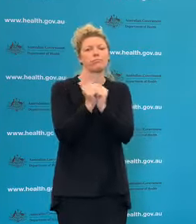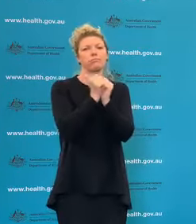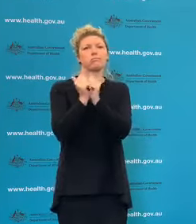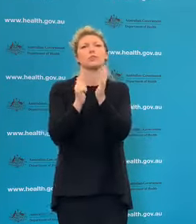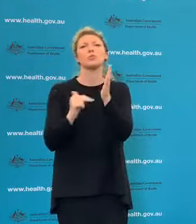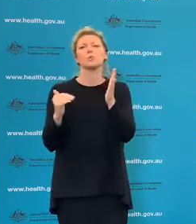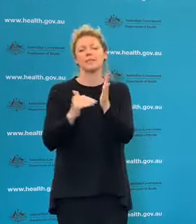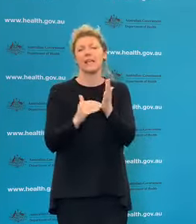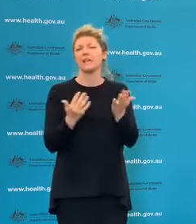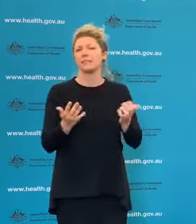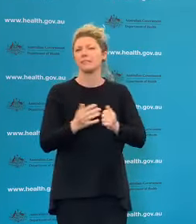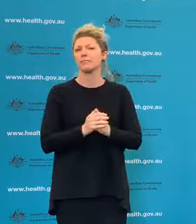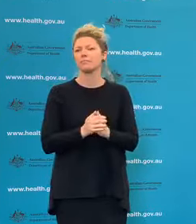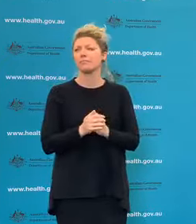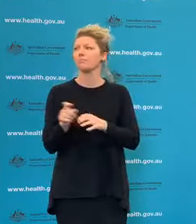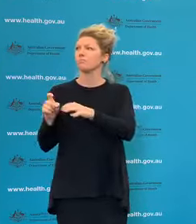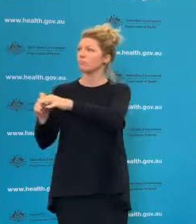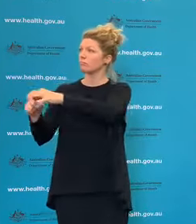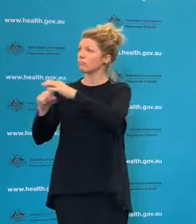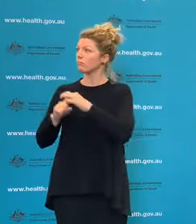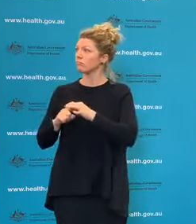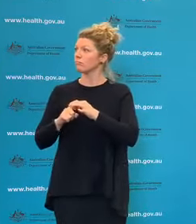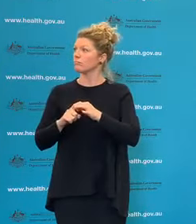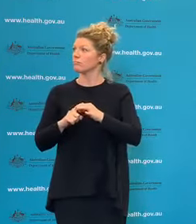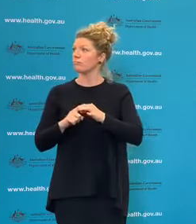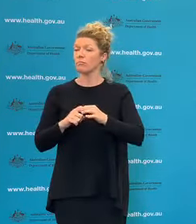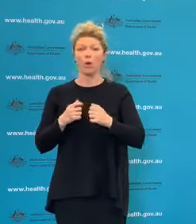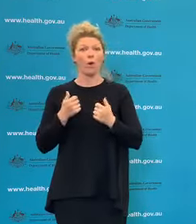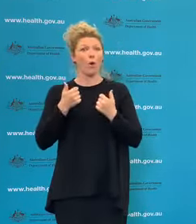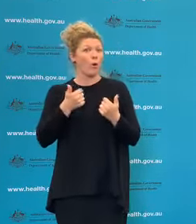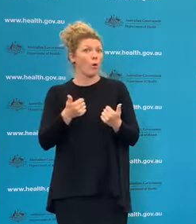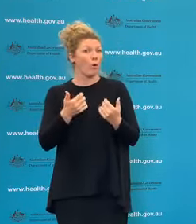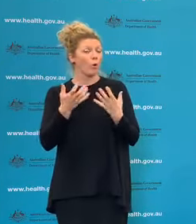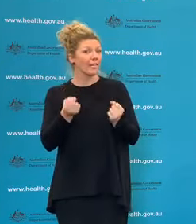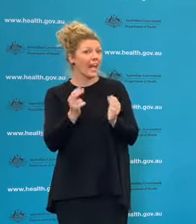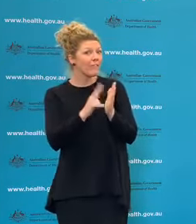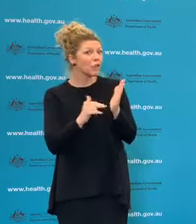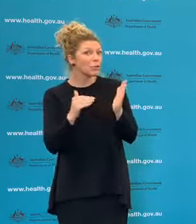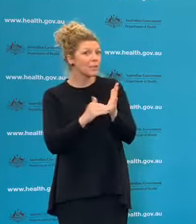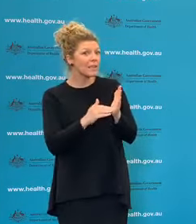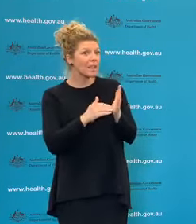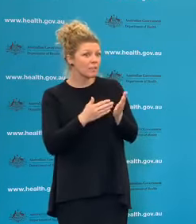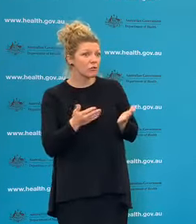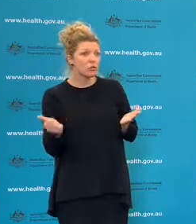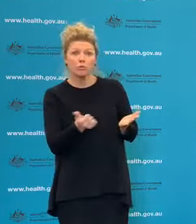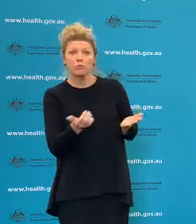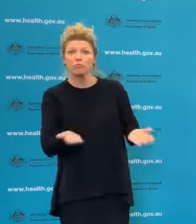It could be good for New Zealand to have a tool like COVID app for its contact tracing. I think the decision about how New Zealand manages it response is